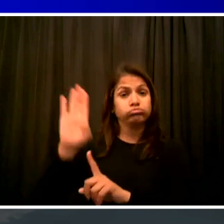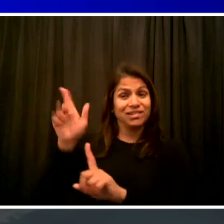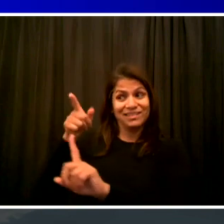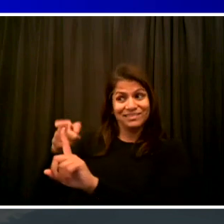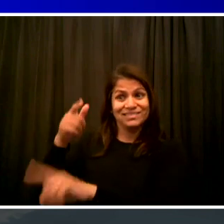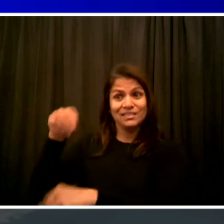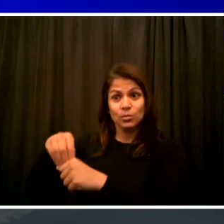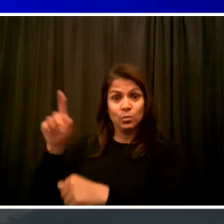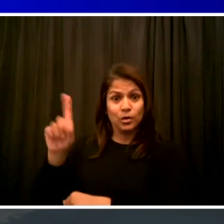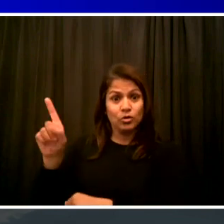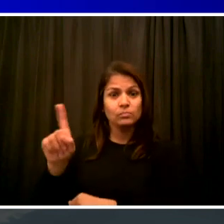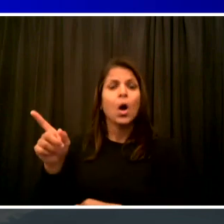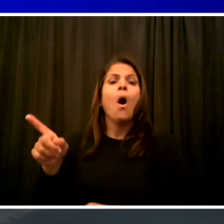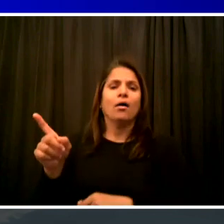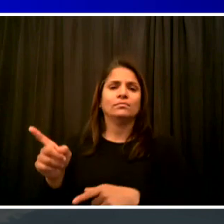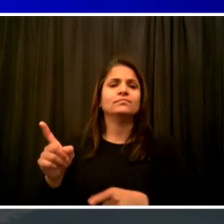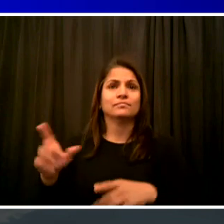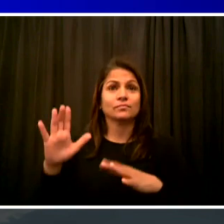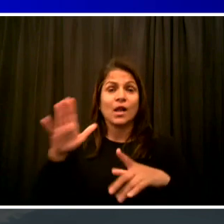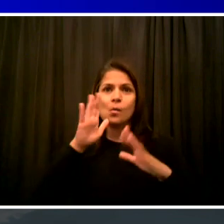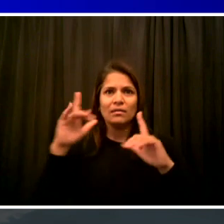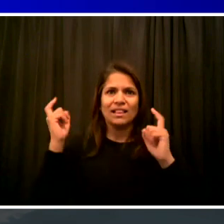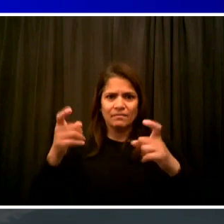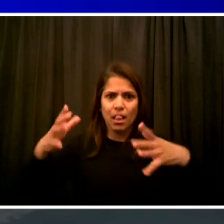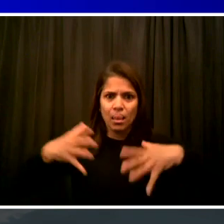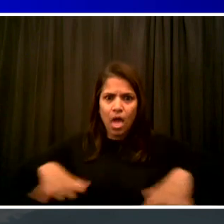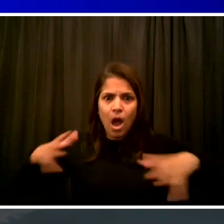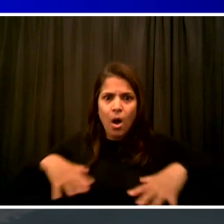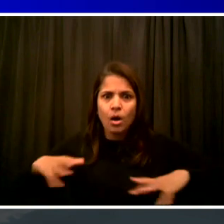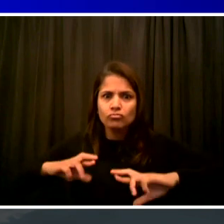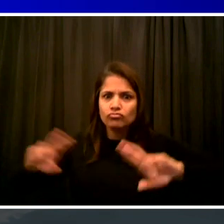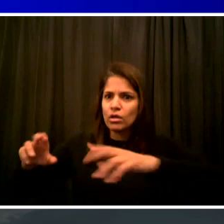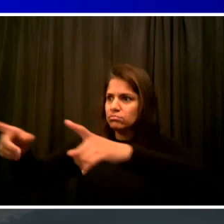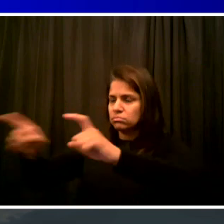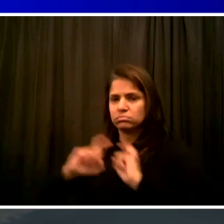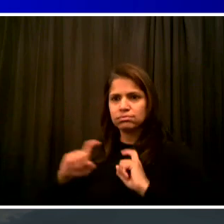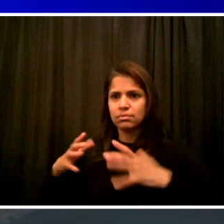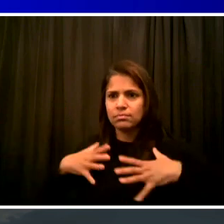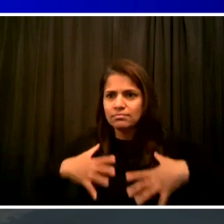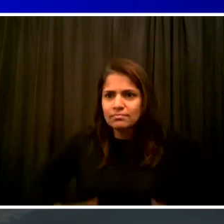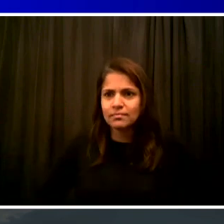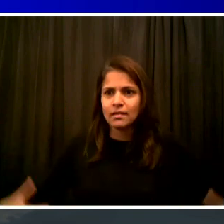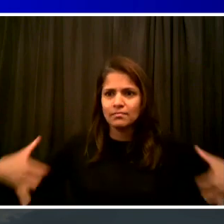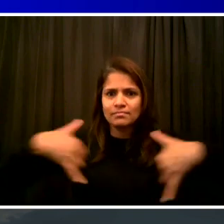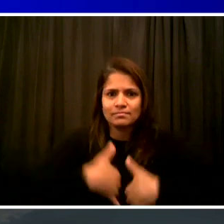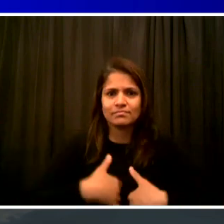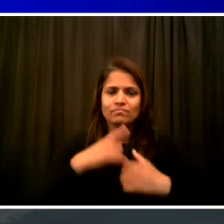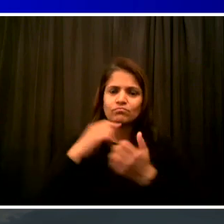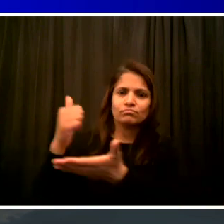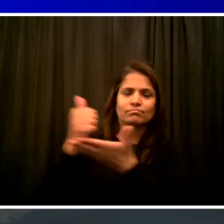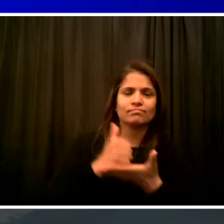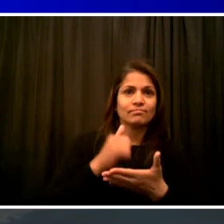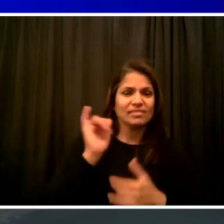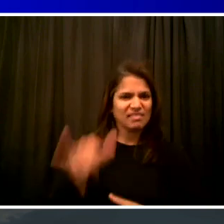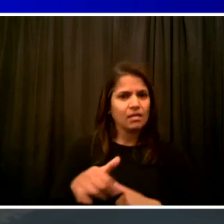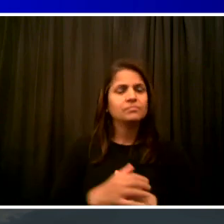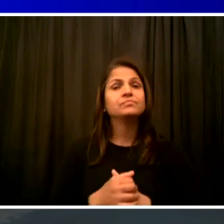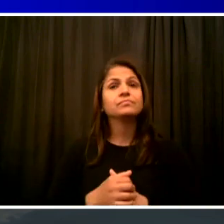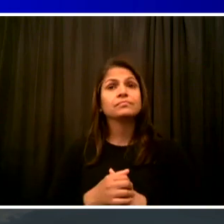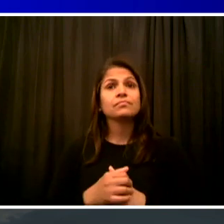MASKS. KIZUMA, A CONSTRUCTION COMPNYA ROPVDEID